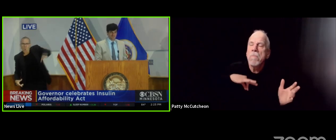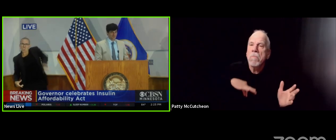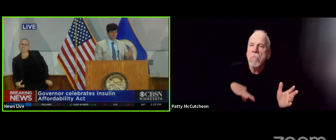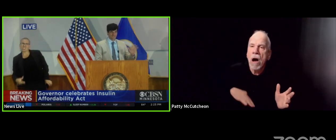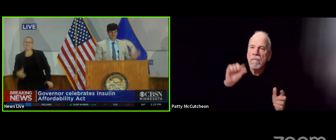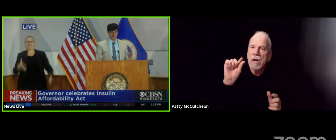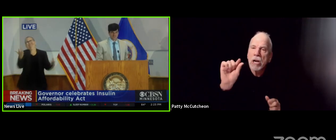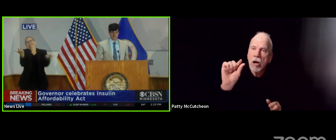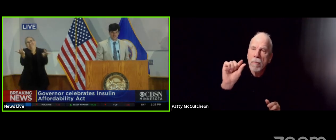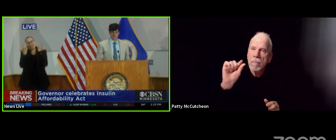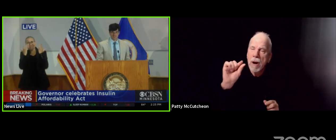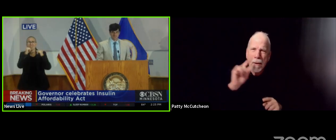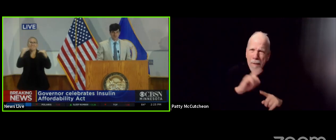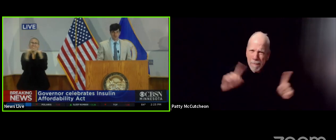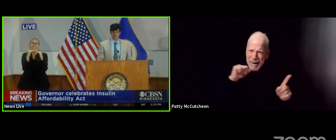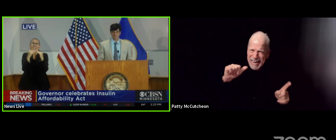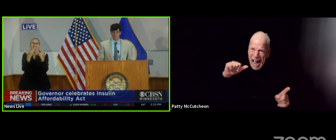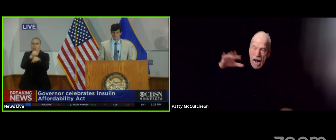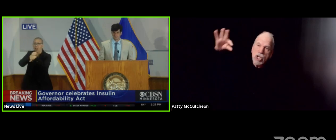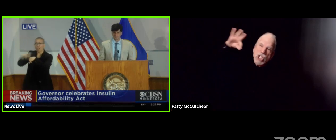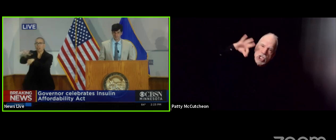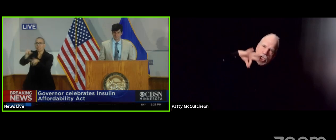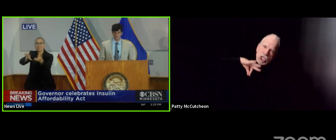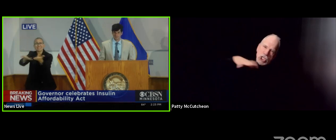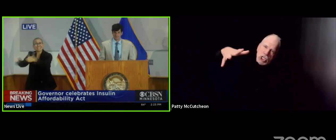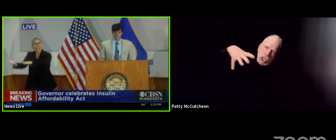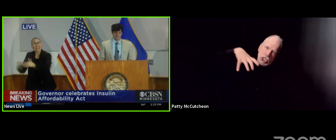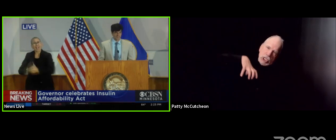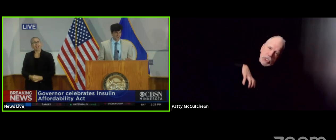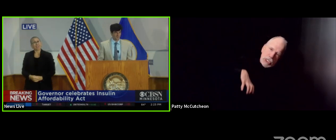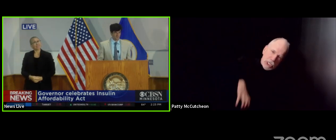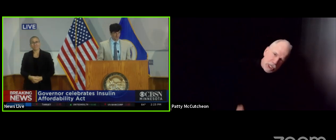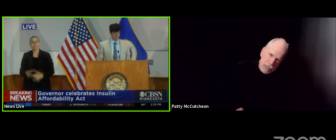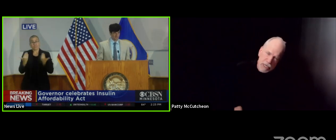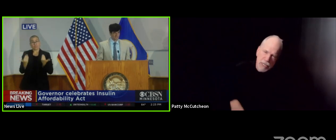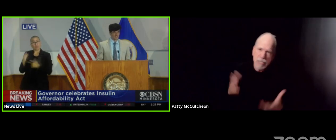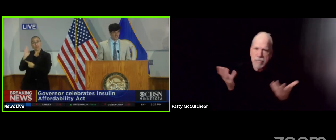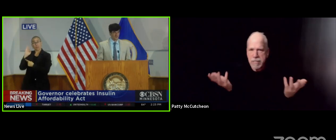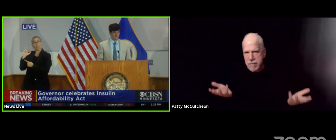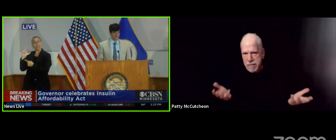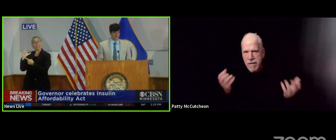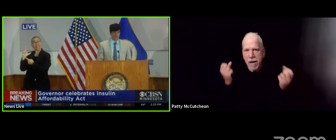ALL OF US HERE WOULD CONSIDER A SMALL BILL. IT'S GOING TO HELP PEOPLE. IT'S GOING TO HELP MAKE SURE THEY DON'T GET